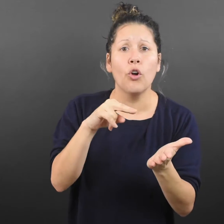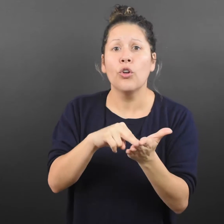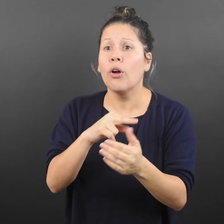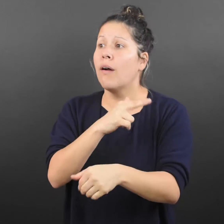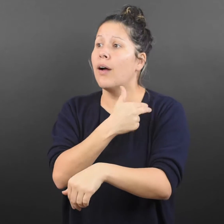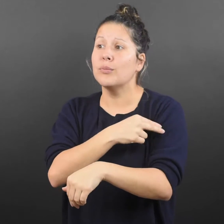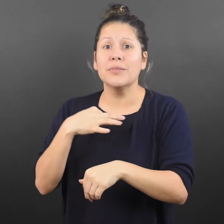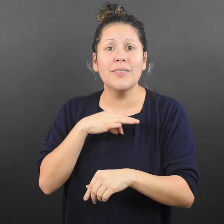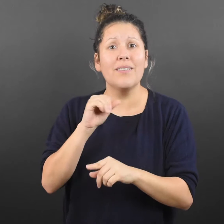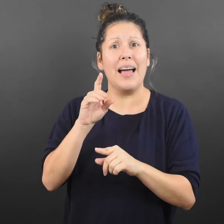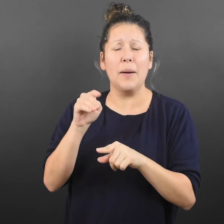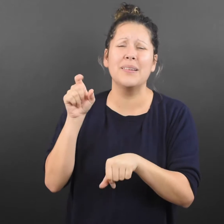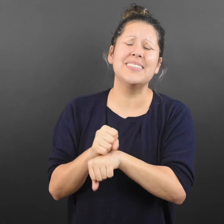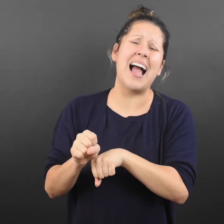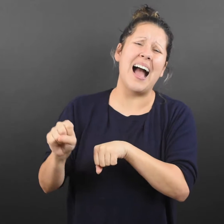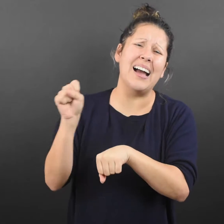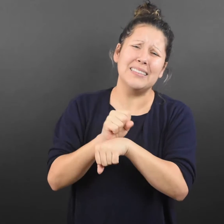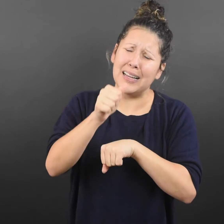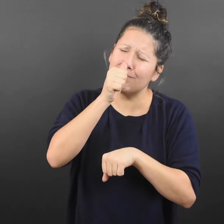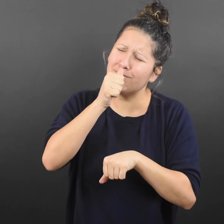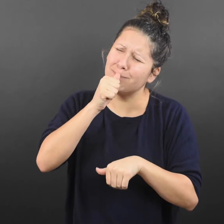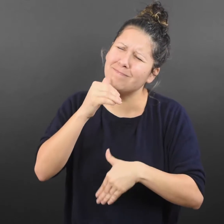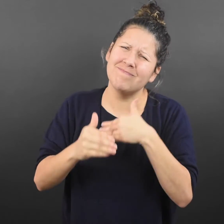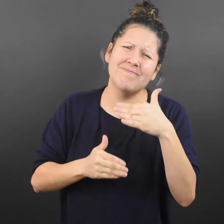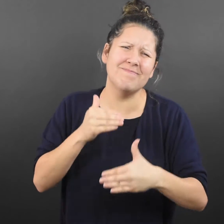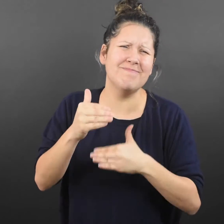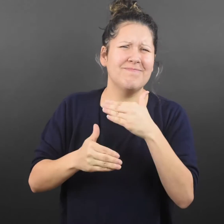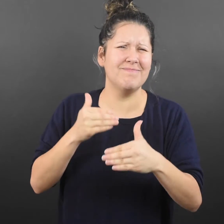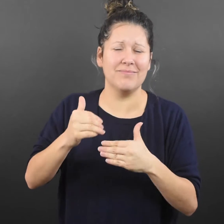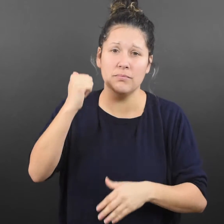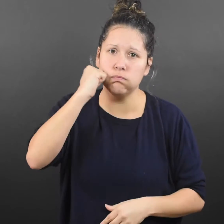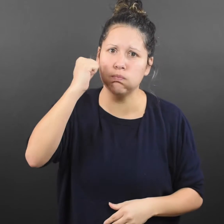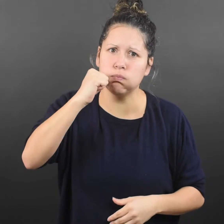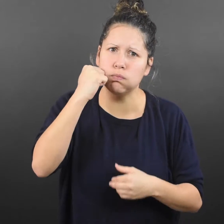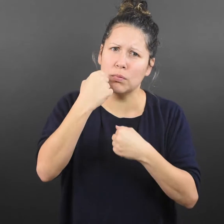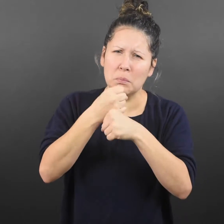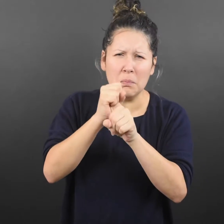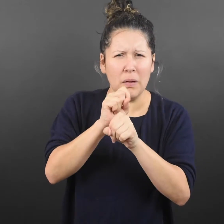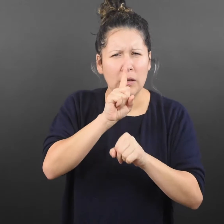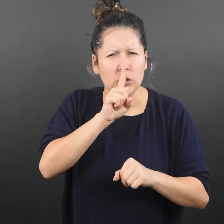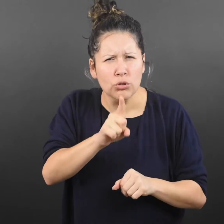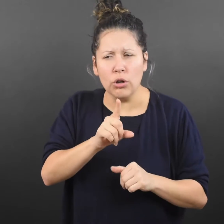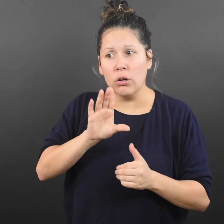day to help make their jobs easier. That’s why I’m grateful to President Biden and his